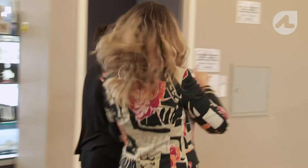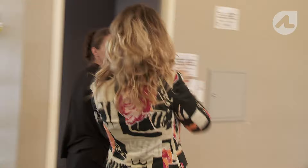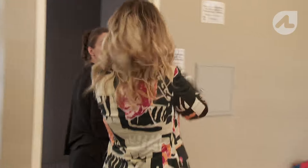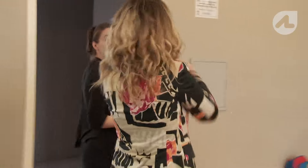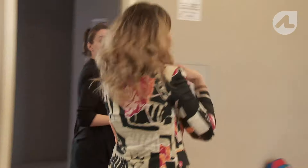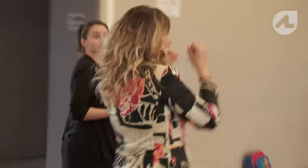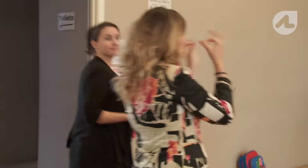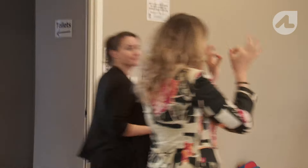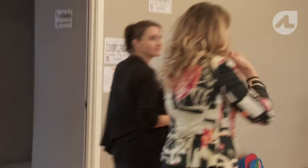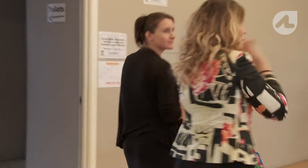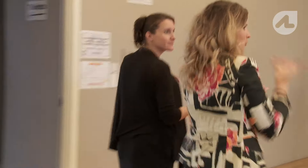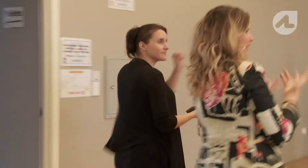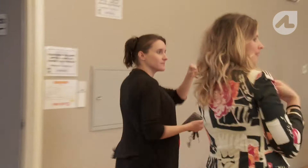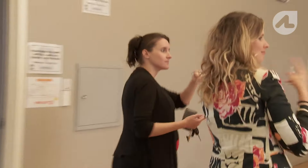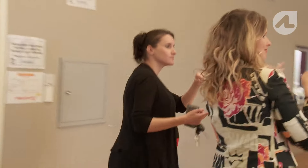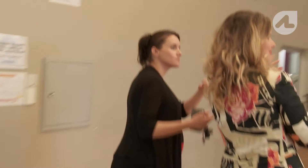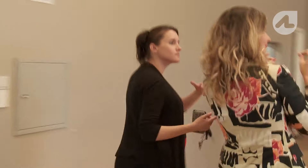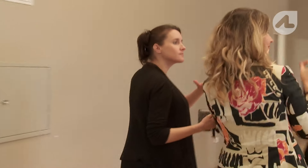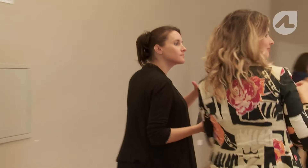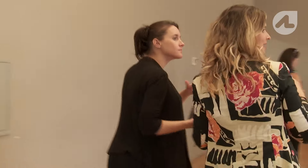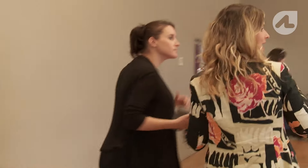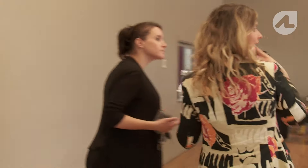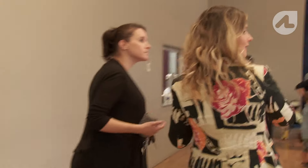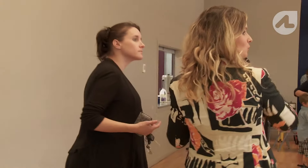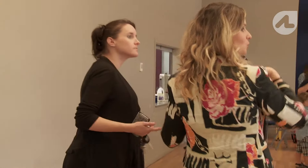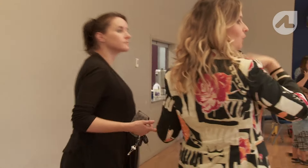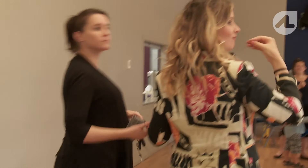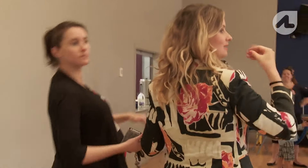You really need to keep your eyes open here, keep an eye on where the kids go.